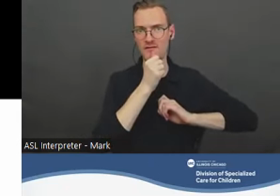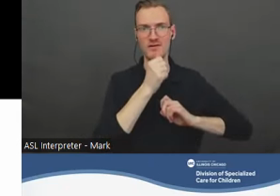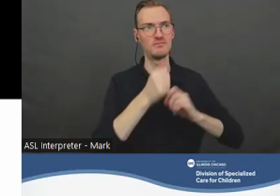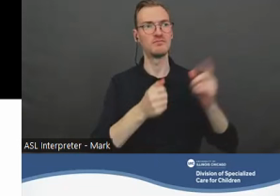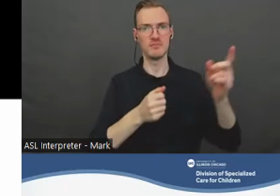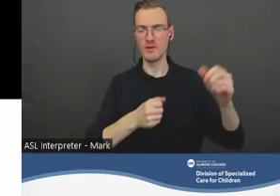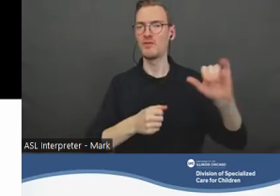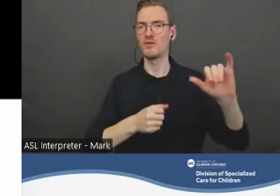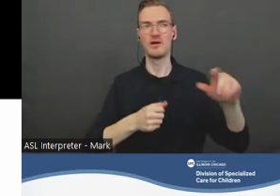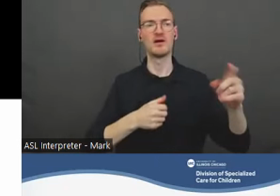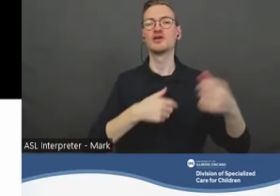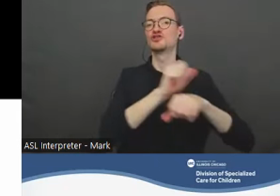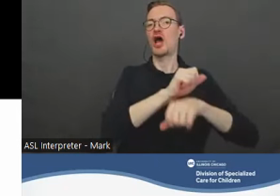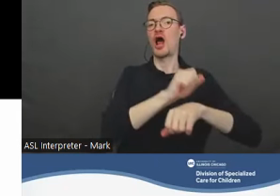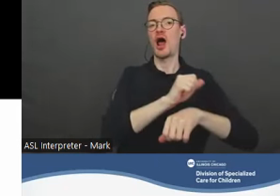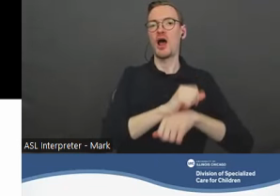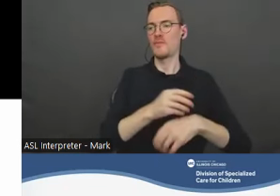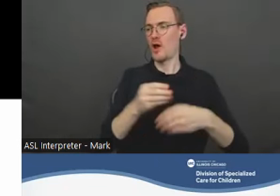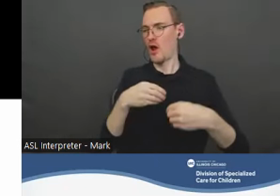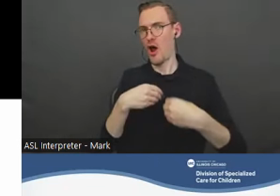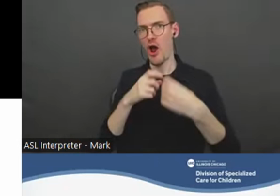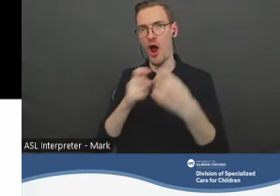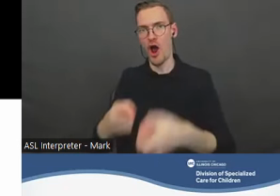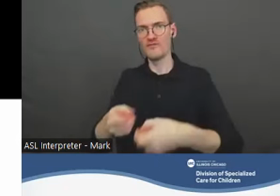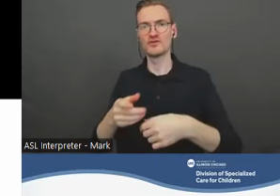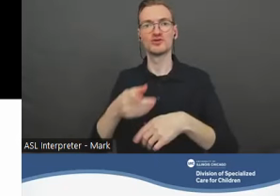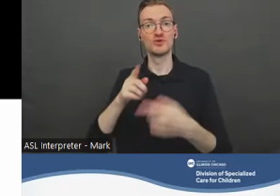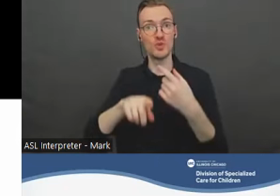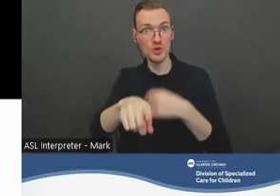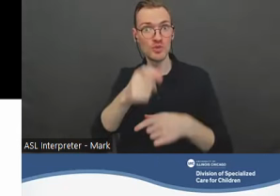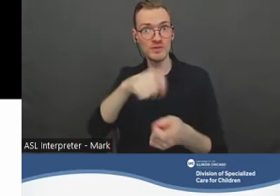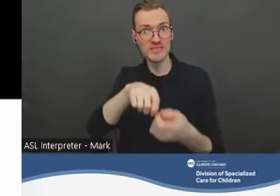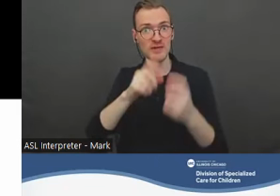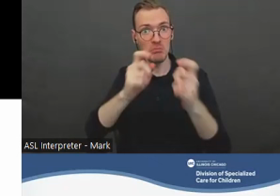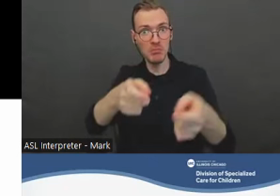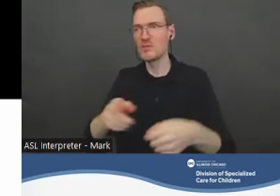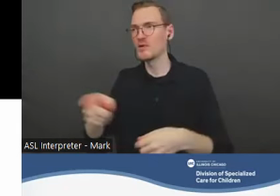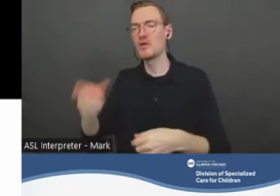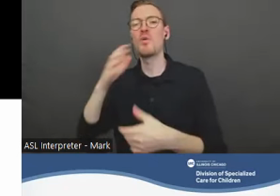if it offers it to your spouse or if you are on your parents insurance so a child could stay on